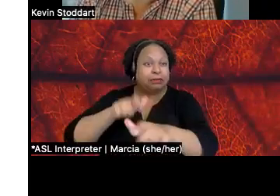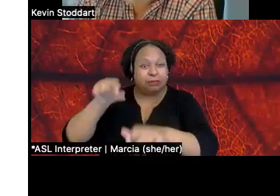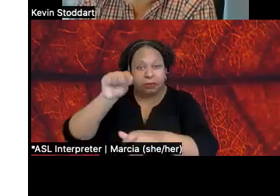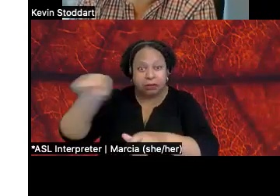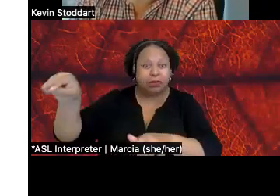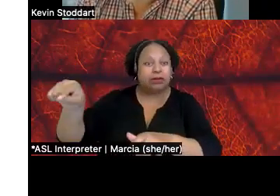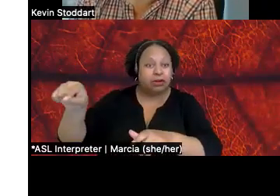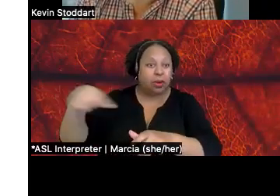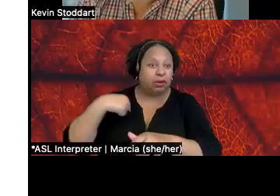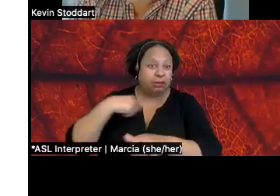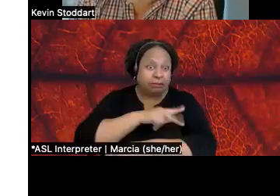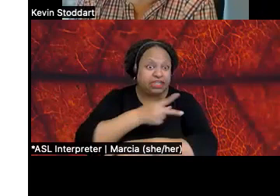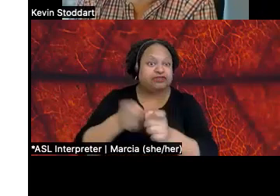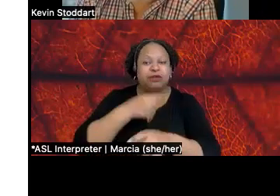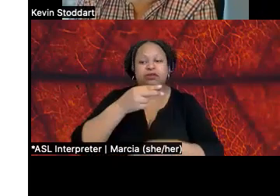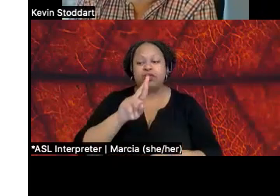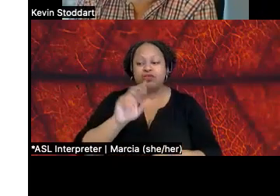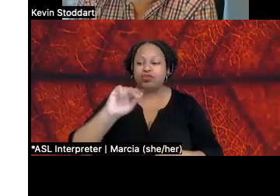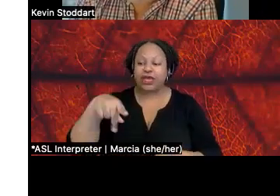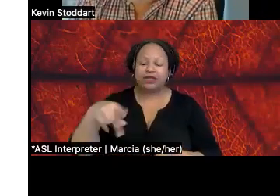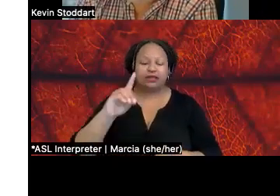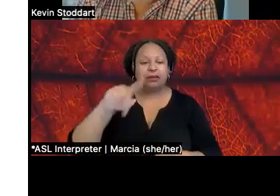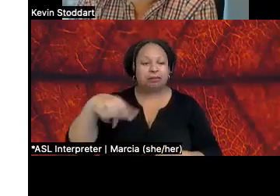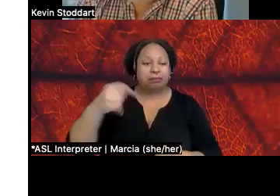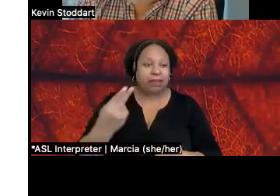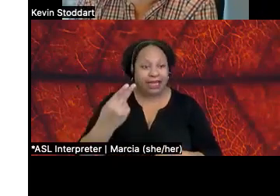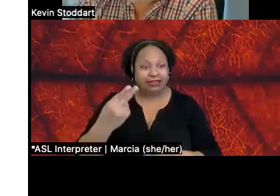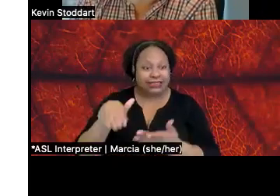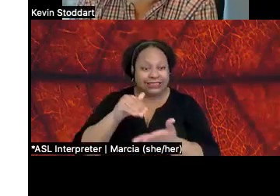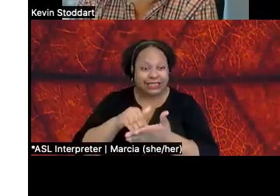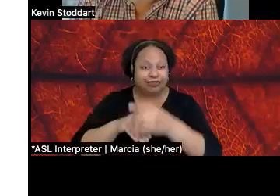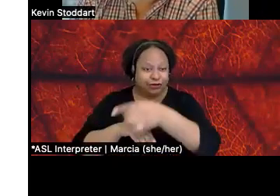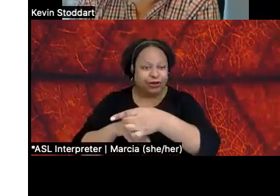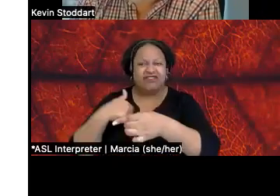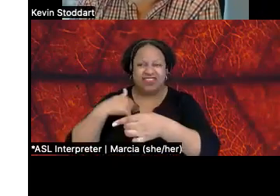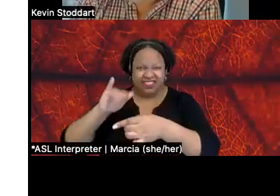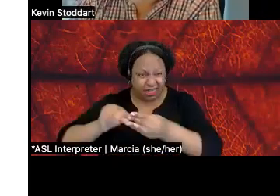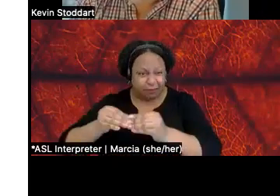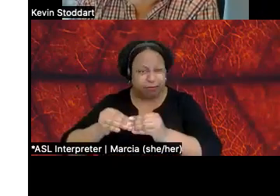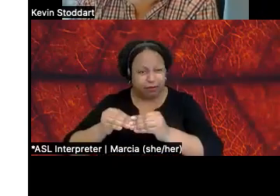We see probably 85 to 90% of people who